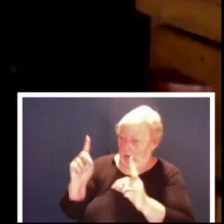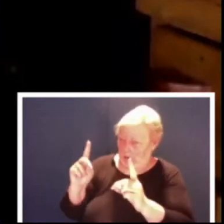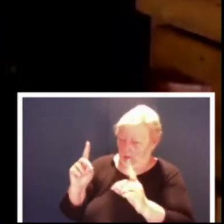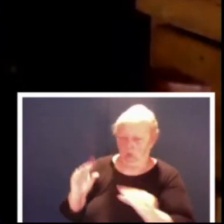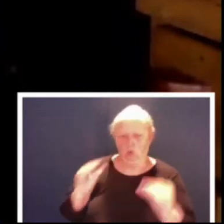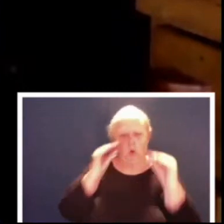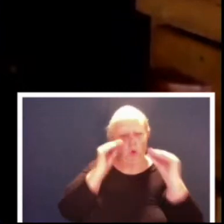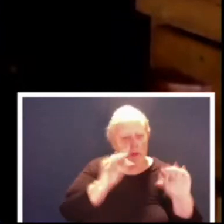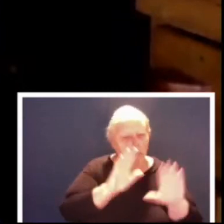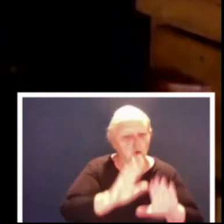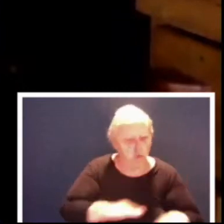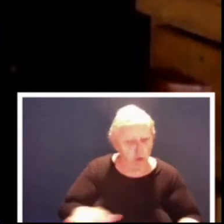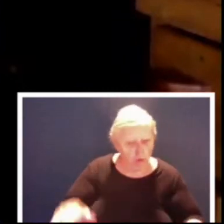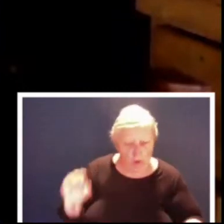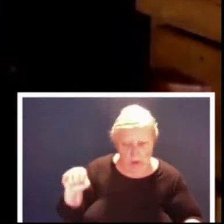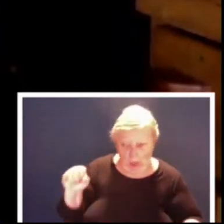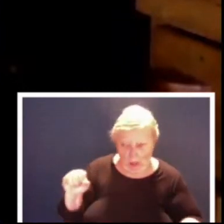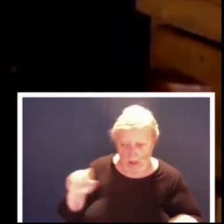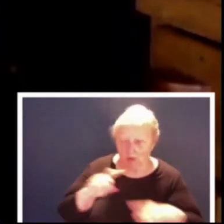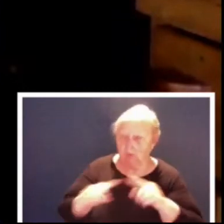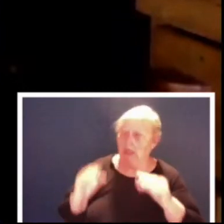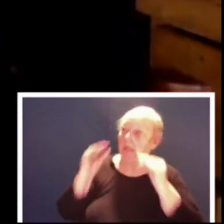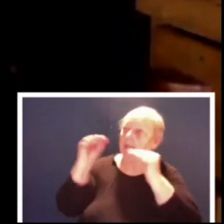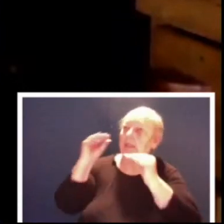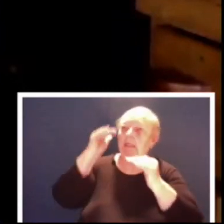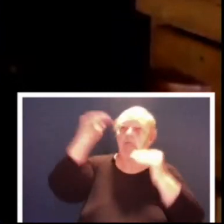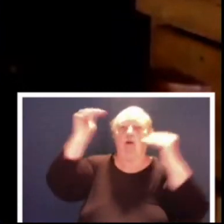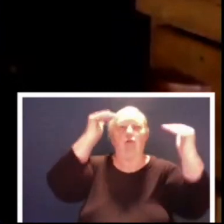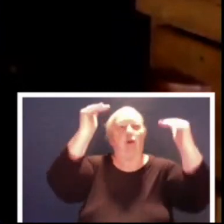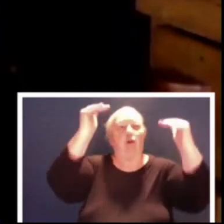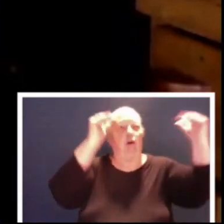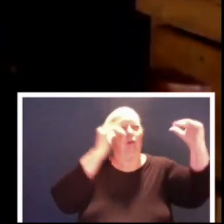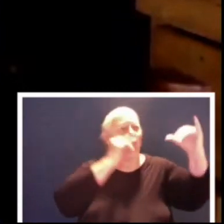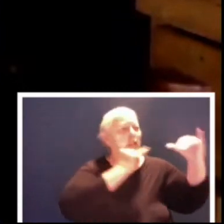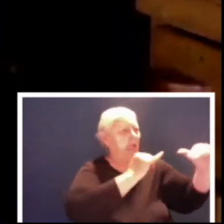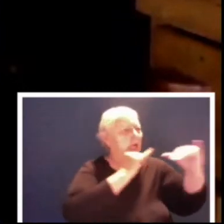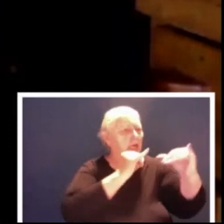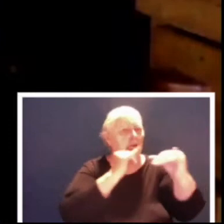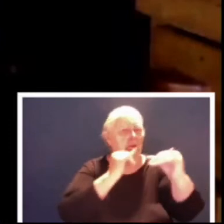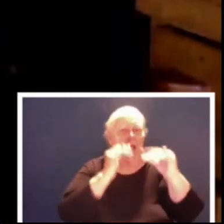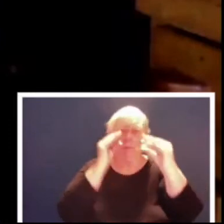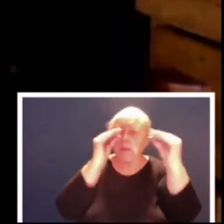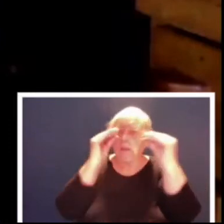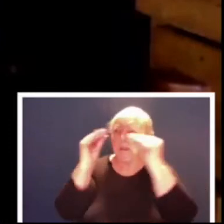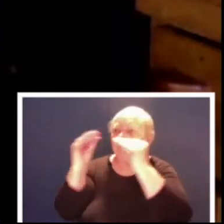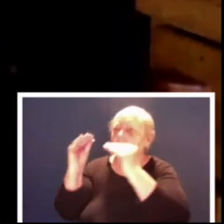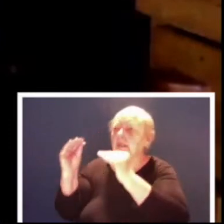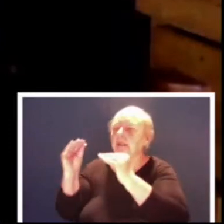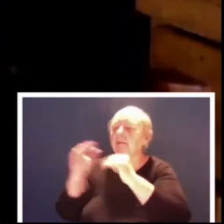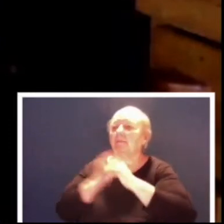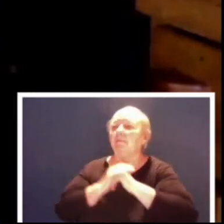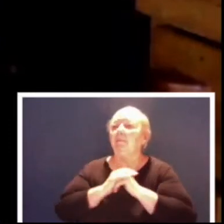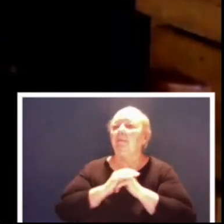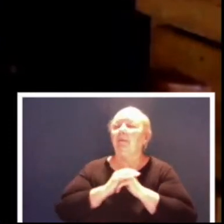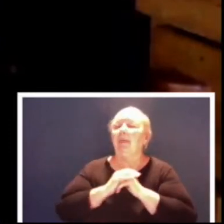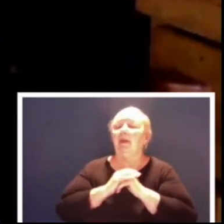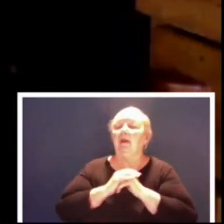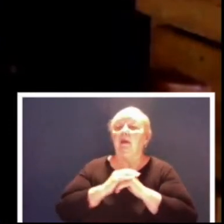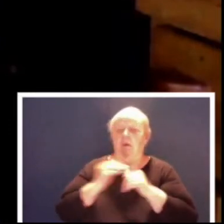is a key, key step to take around actually individually being able to generate peace in chaos.